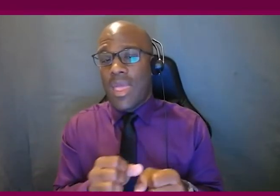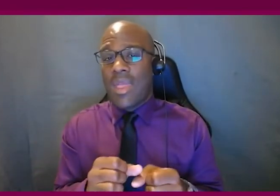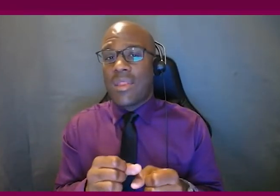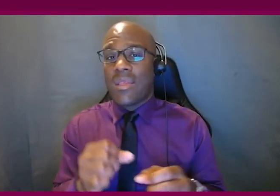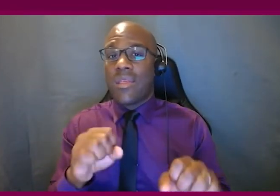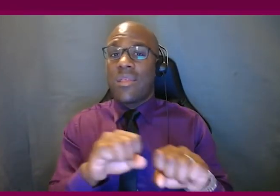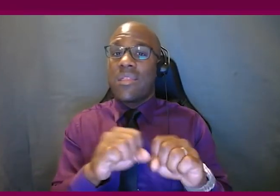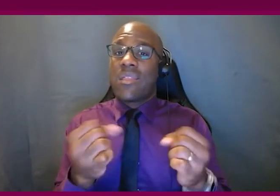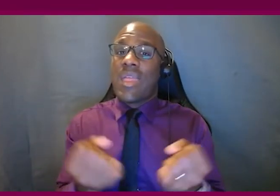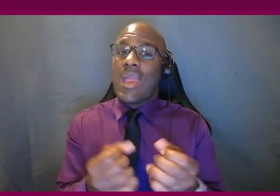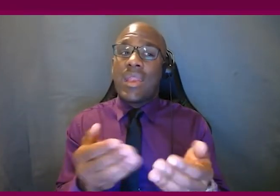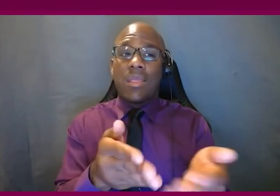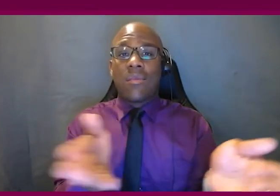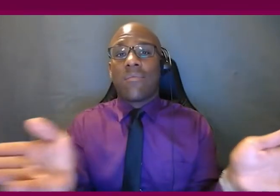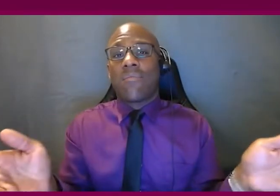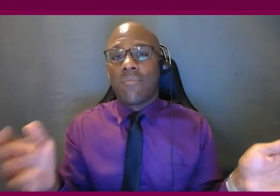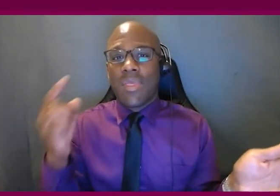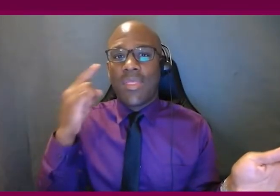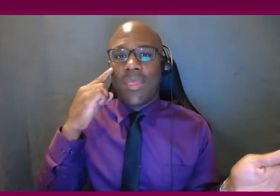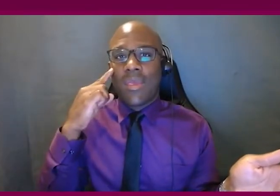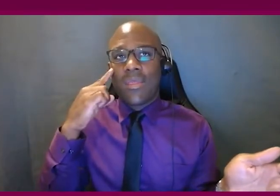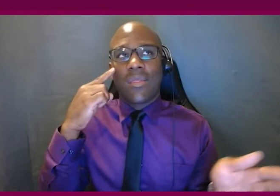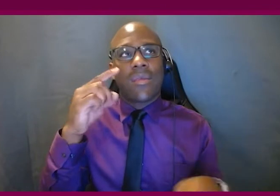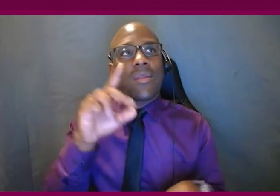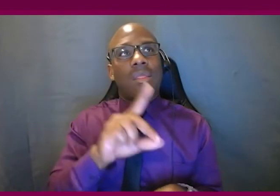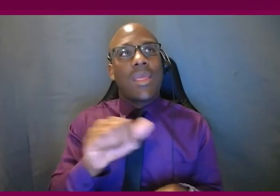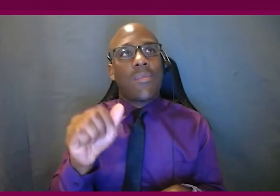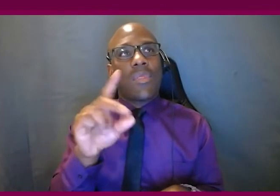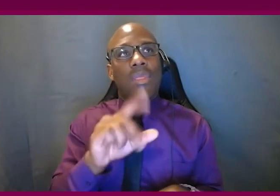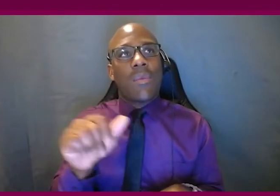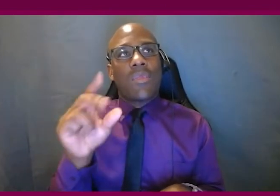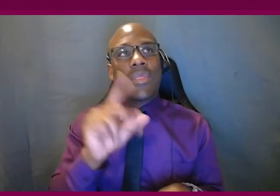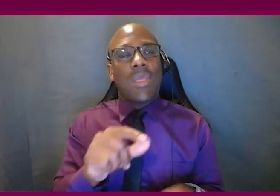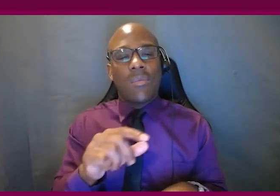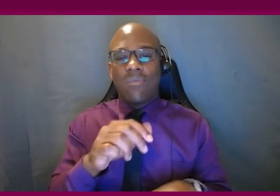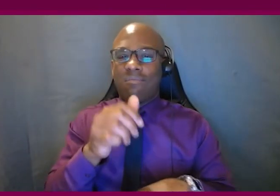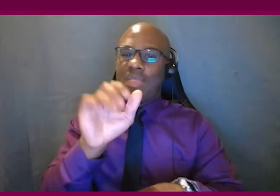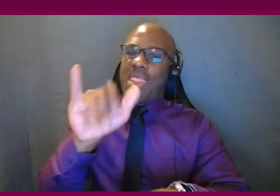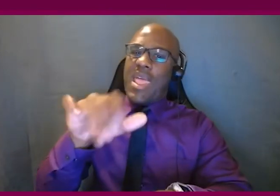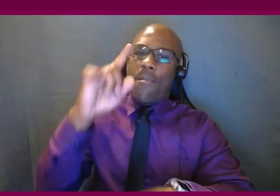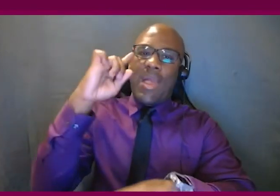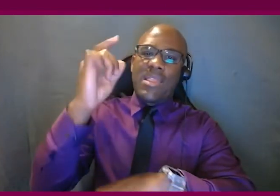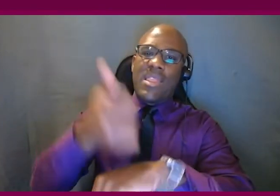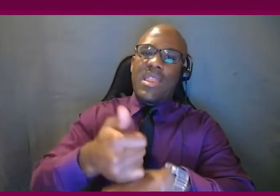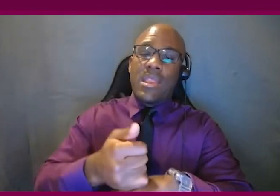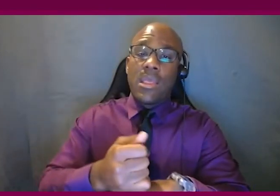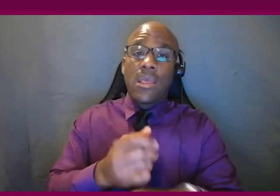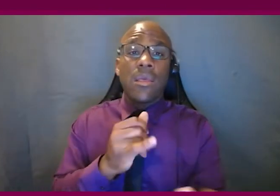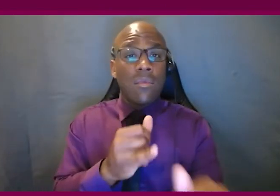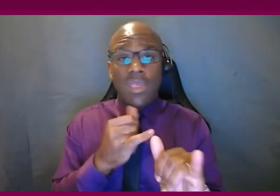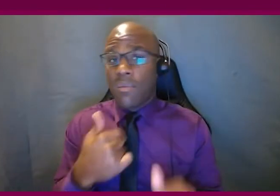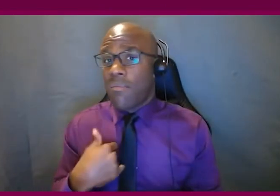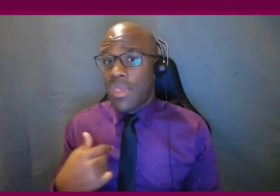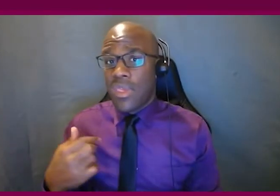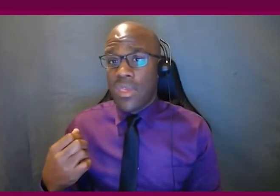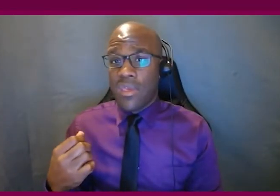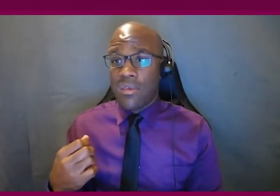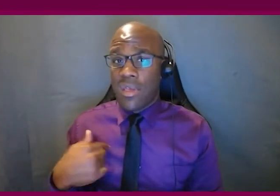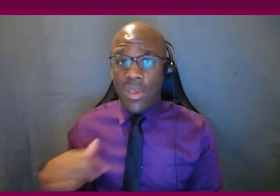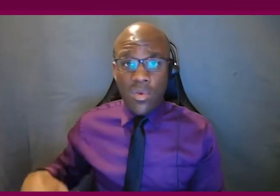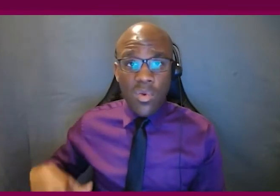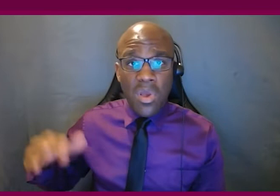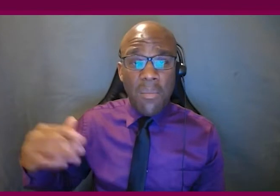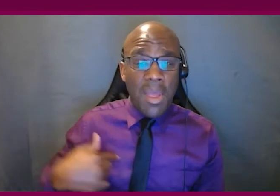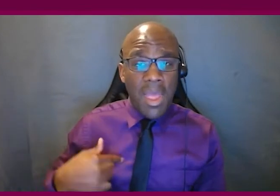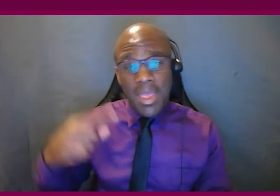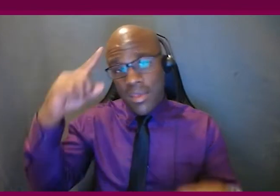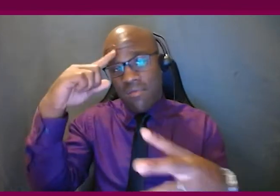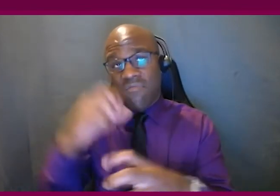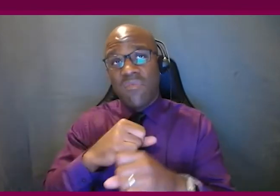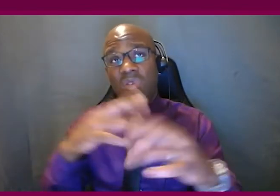is conceived of as an ailment or an individual problem, an individual condition.